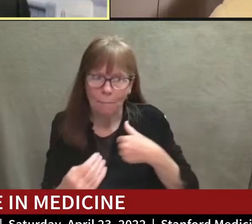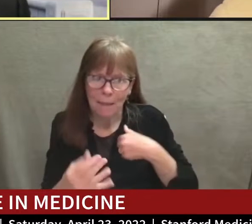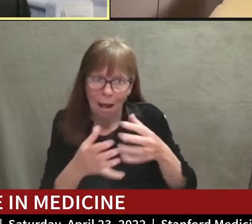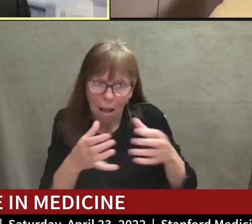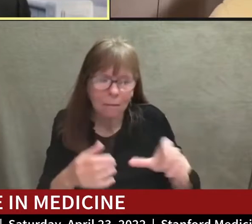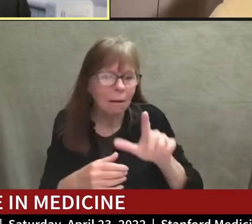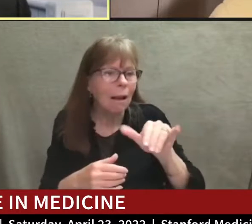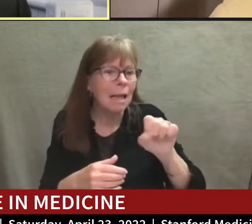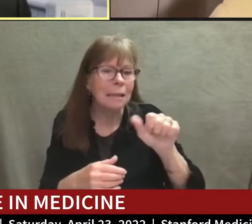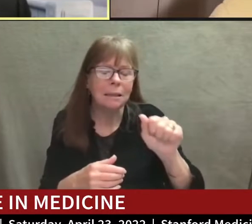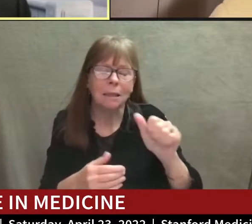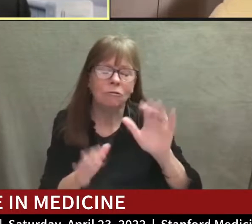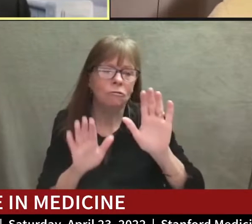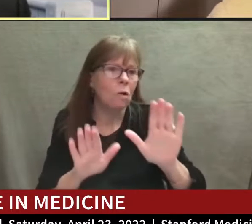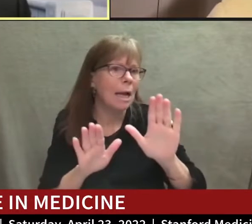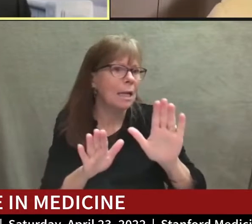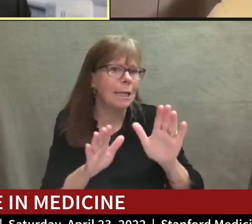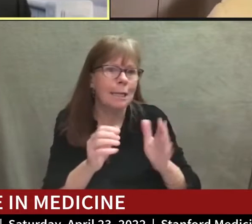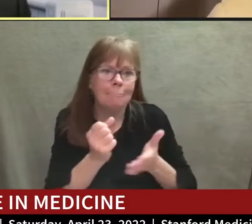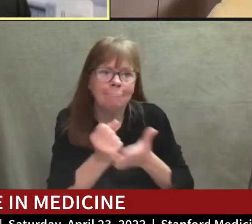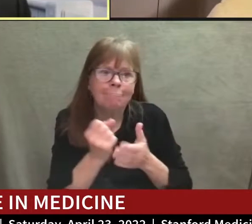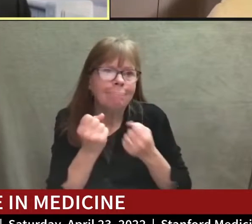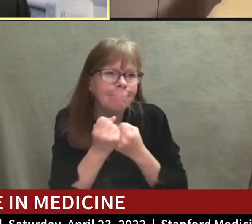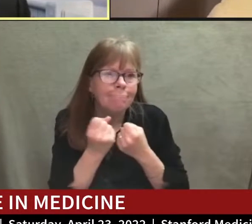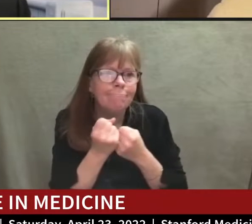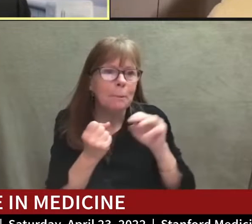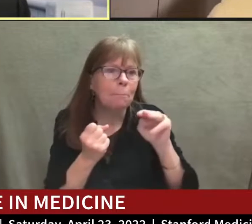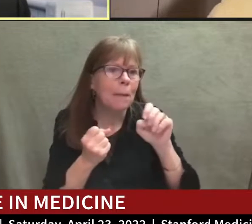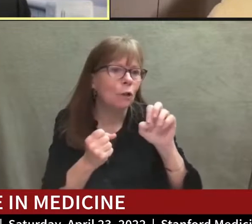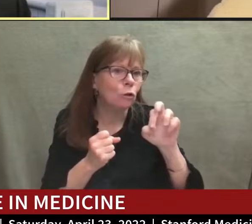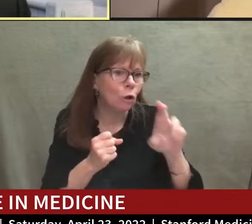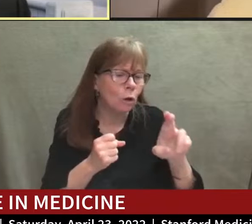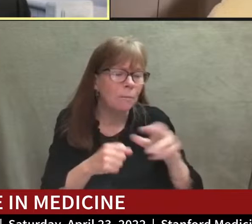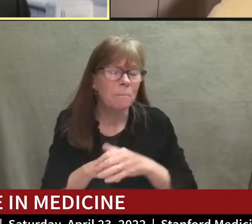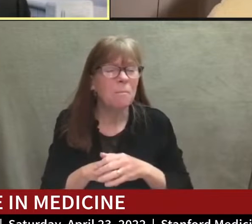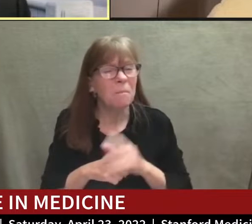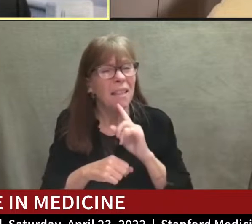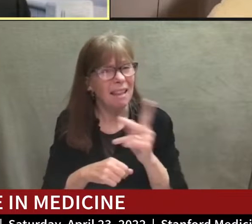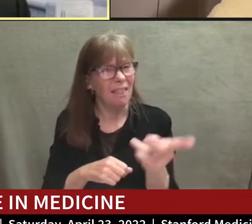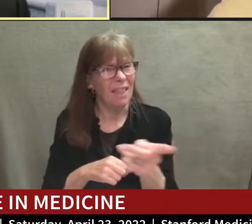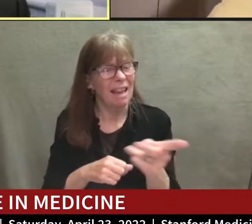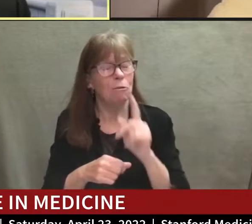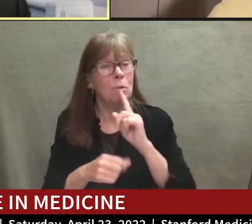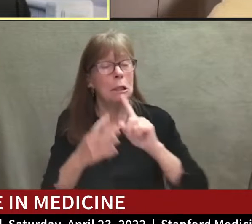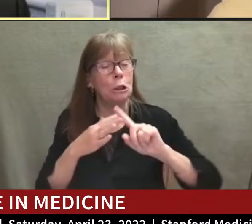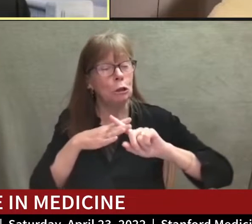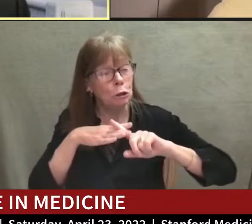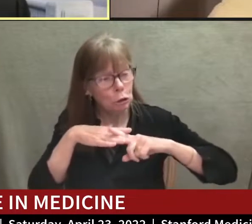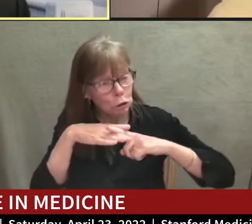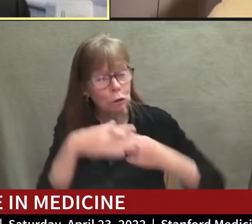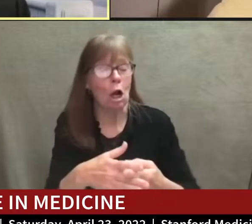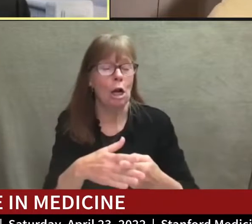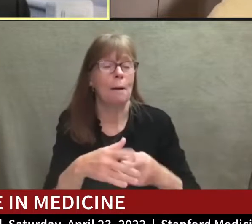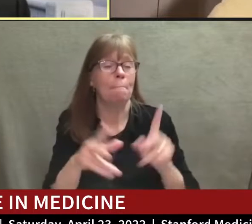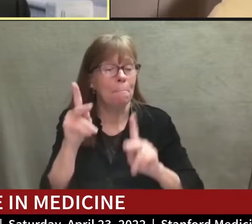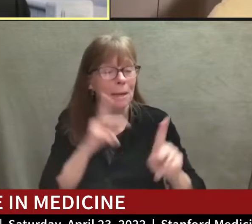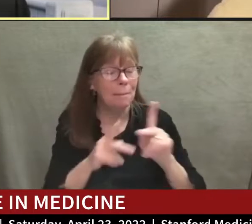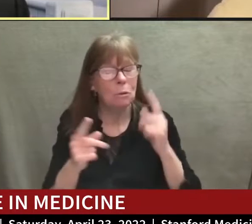also. Yeah. And they are really, I think, laying the groundwork for transformation, you know. In